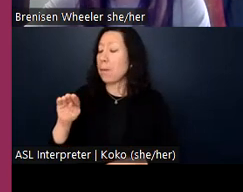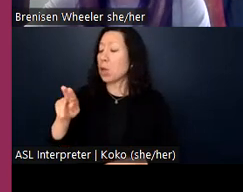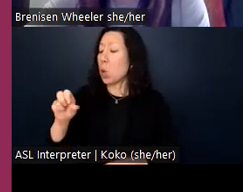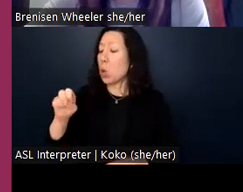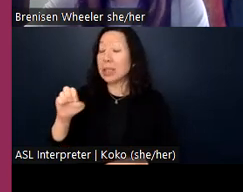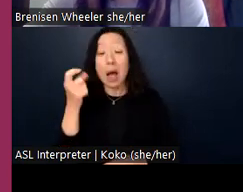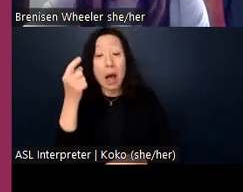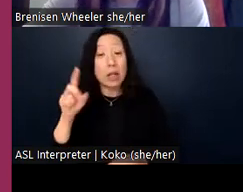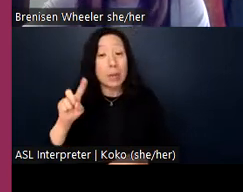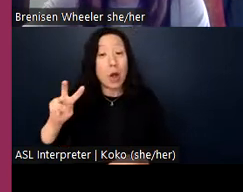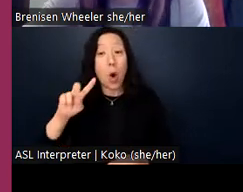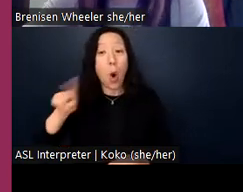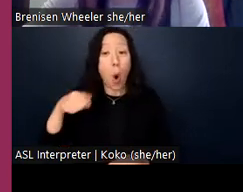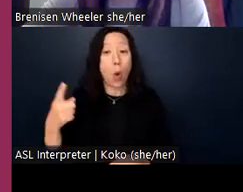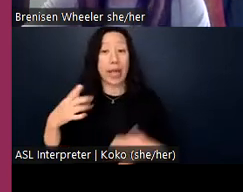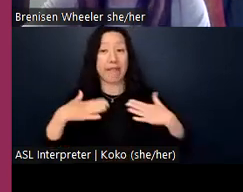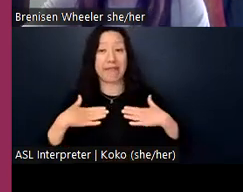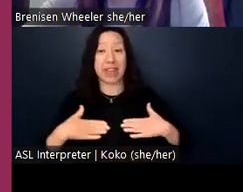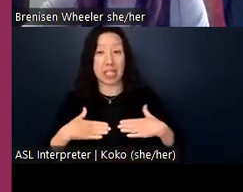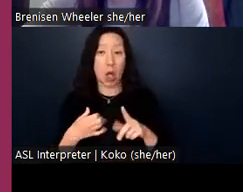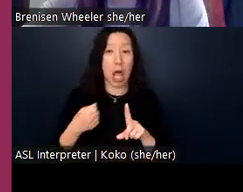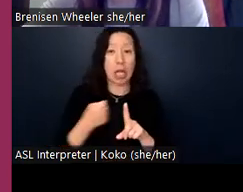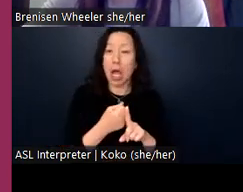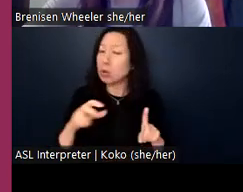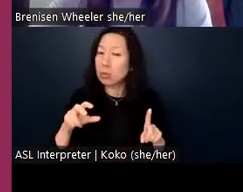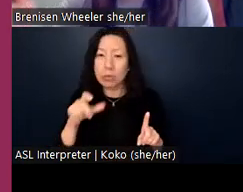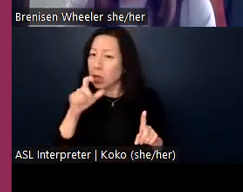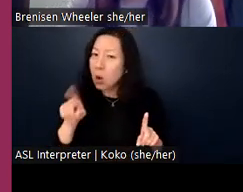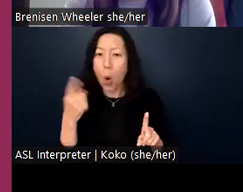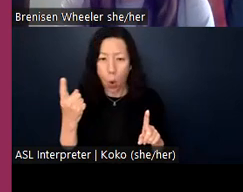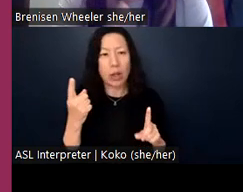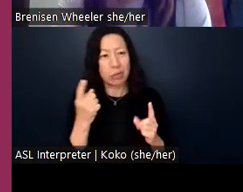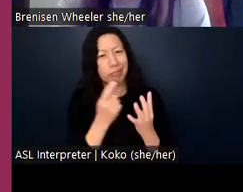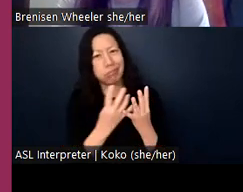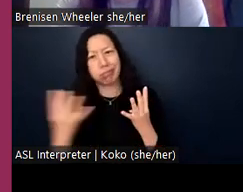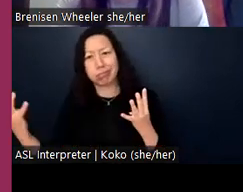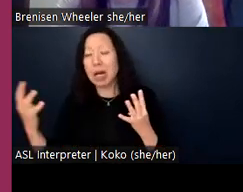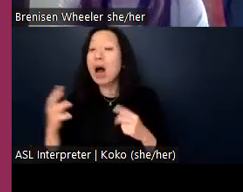always a while involve physical abuse. 12:46:19 And even then physical abuse is not